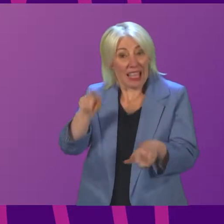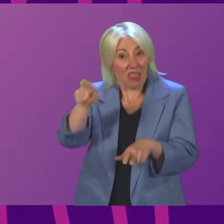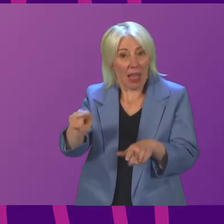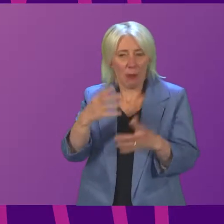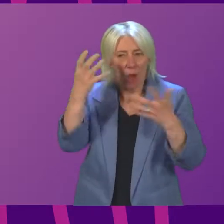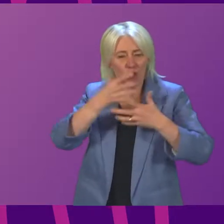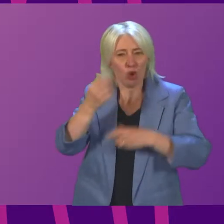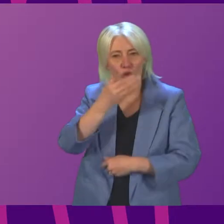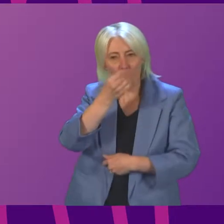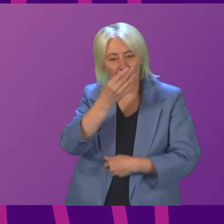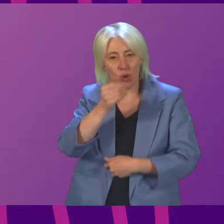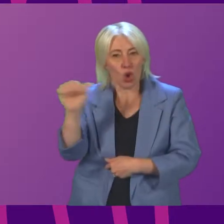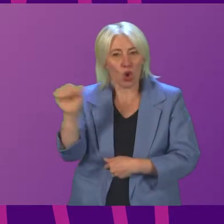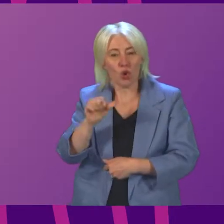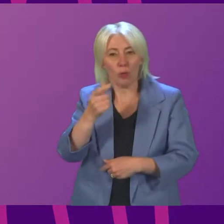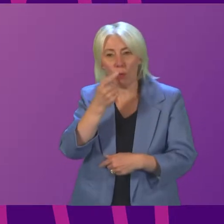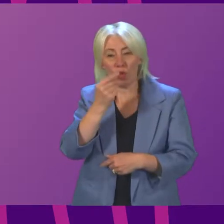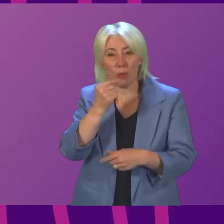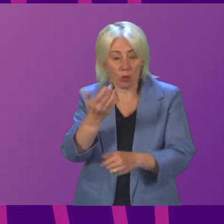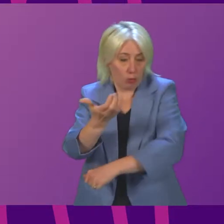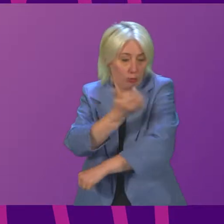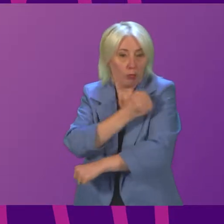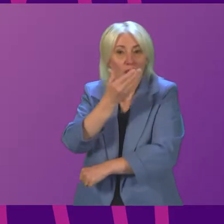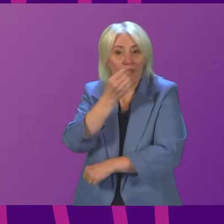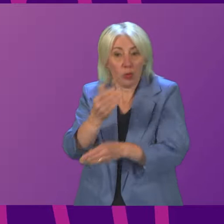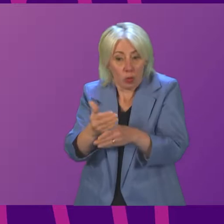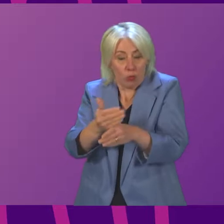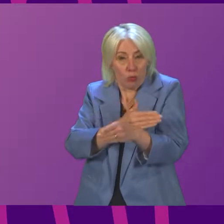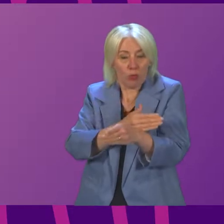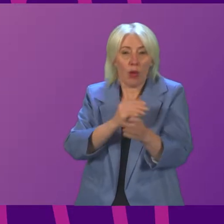receive their flu vaccination in November and December separately from the Covid booster?